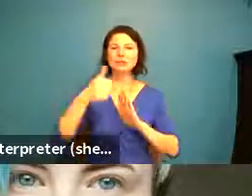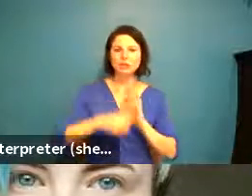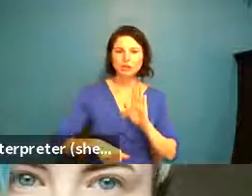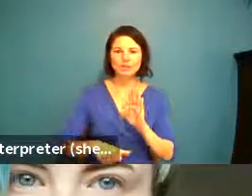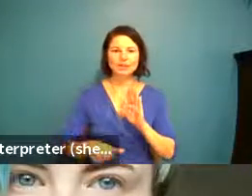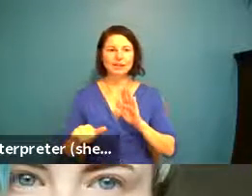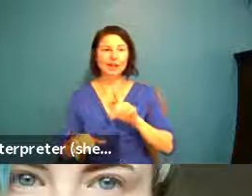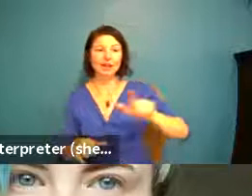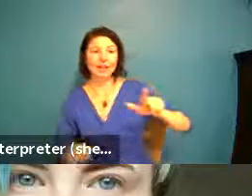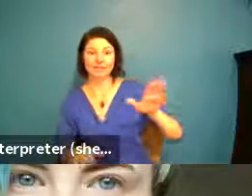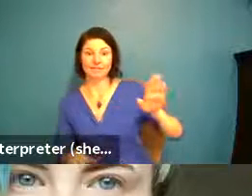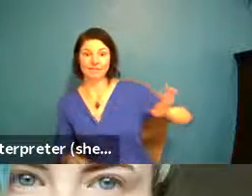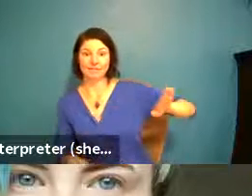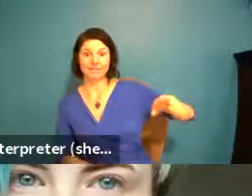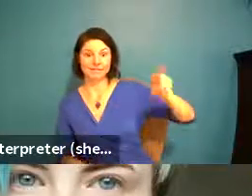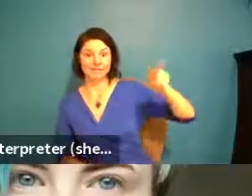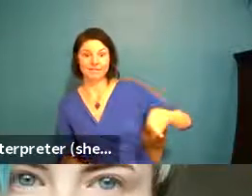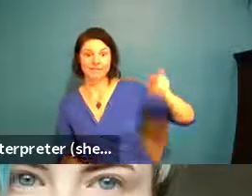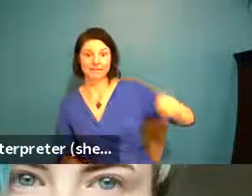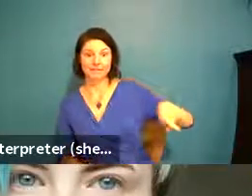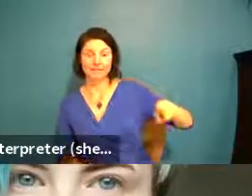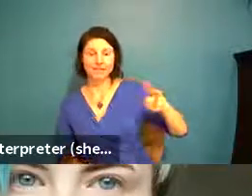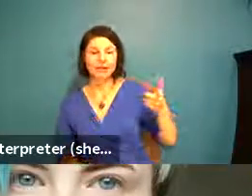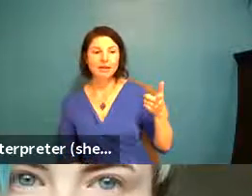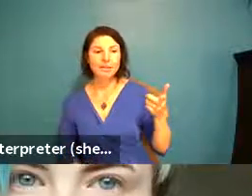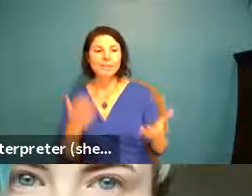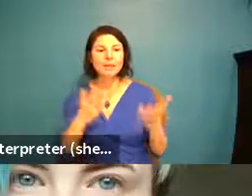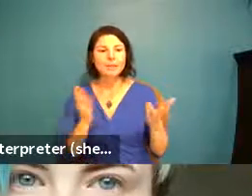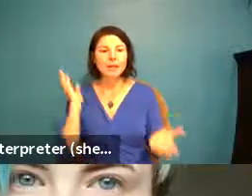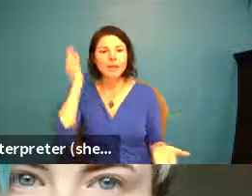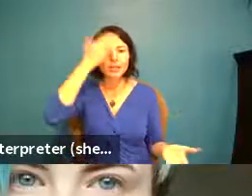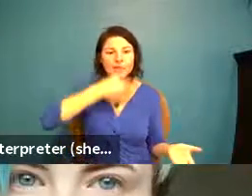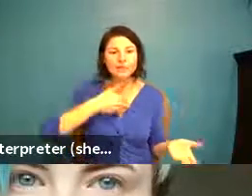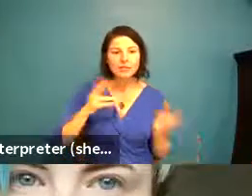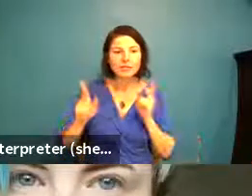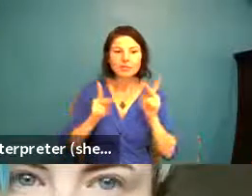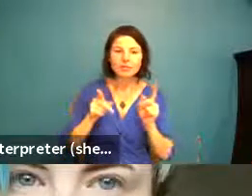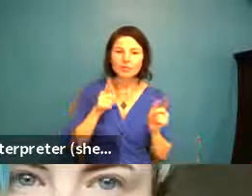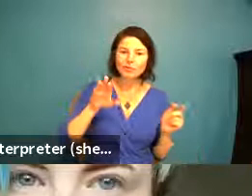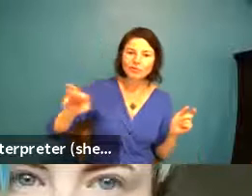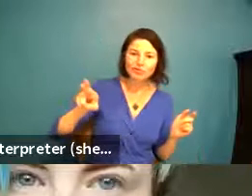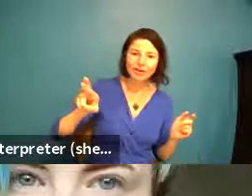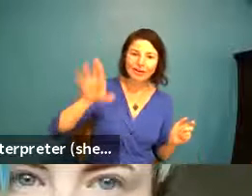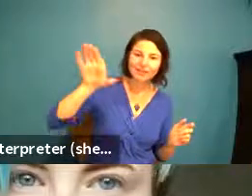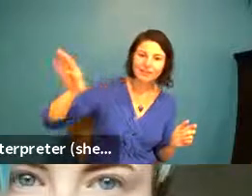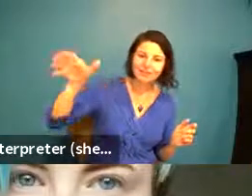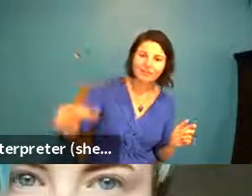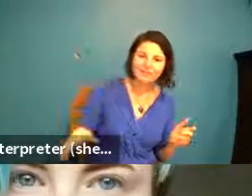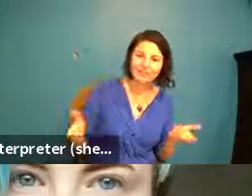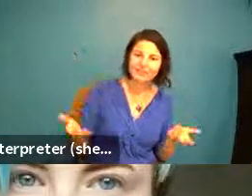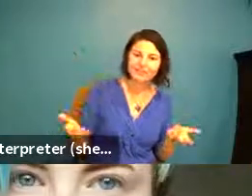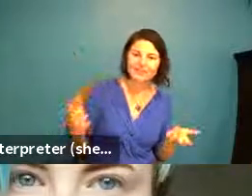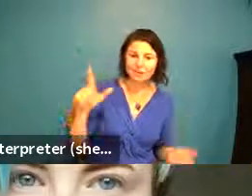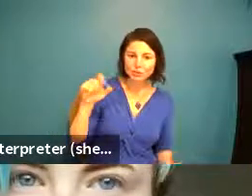side of the screen. But what they might not think about, what might not occur to a lot of people is the, you know, about 20% or so, of